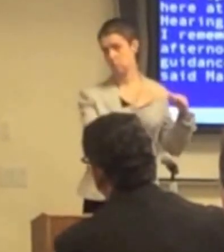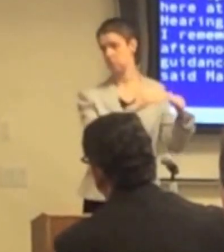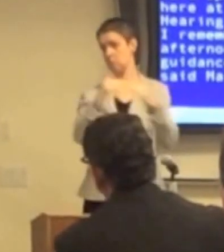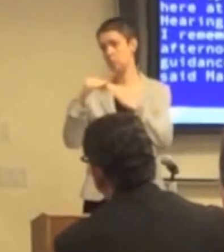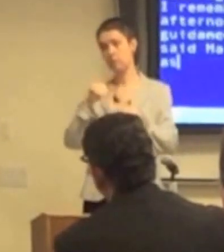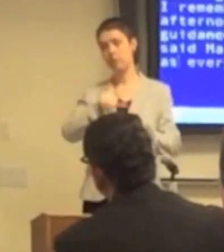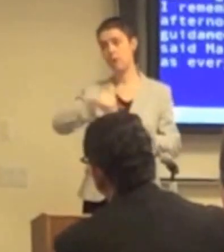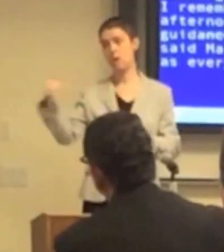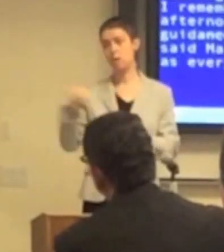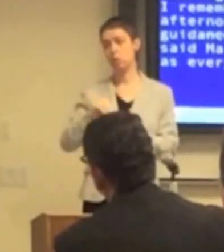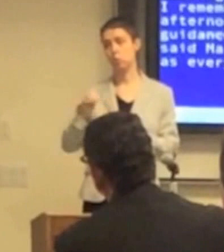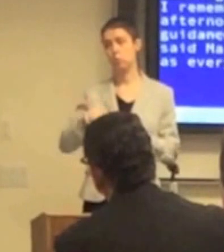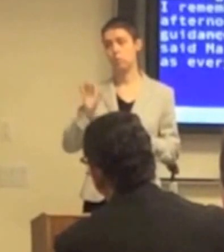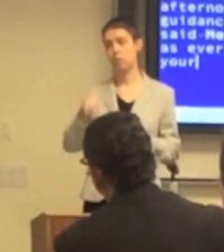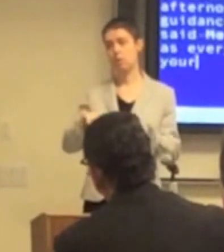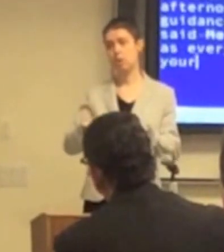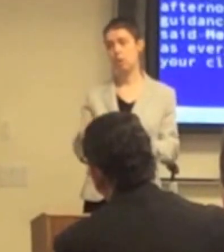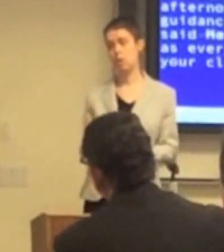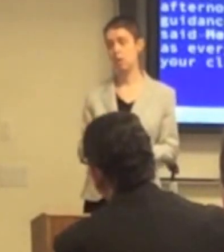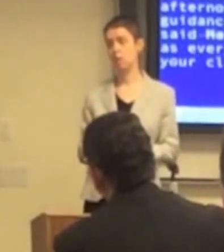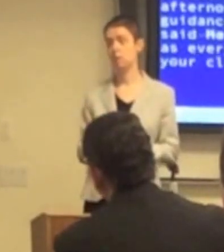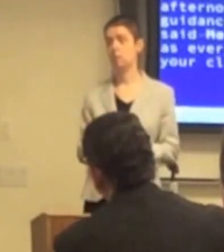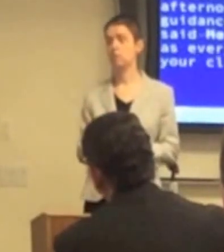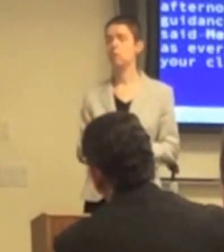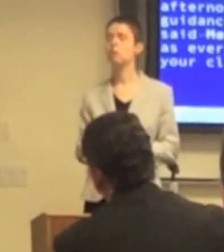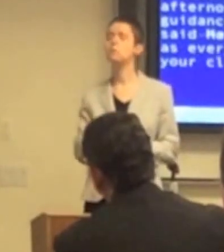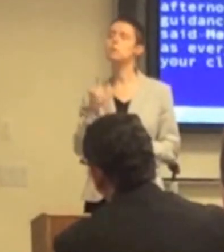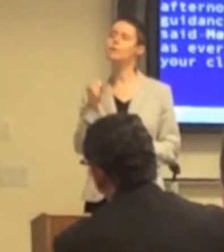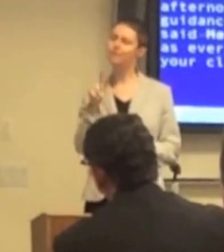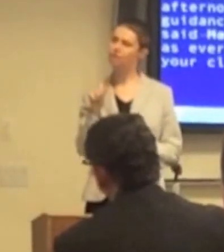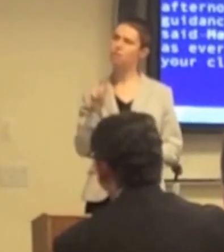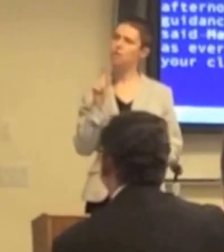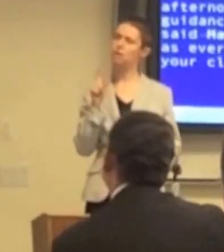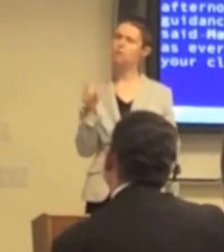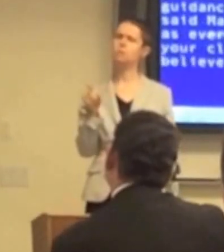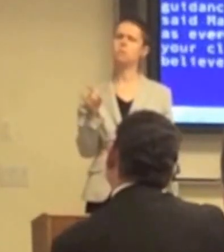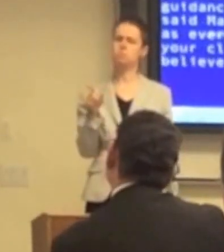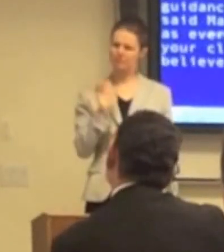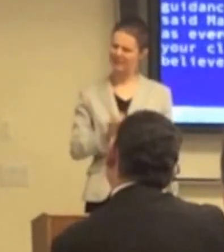in your class. And Linda believed that statement.